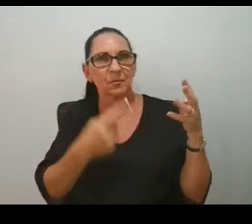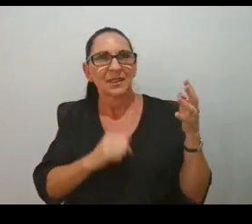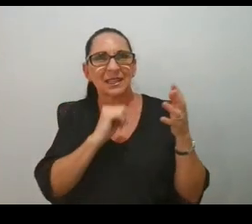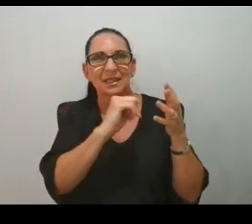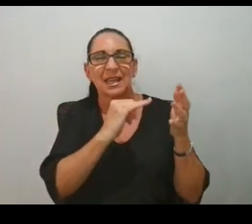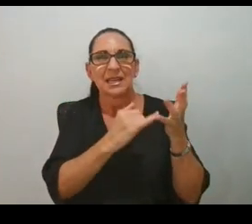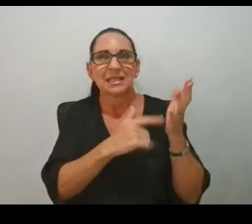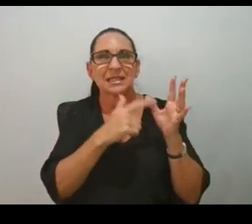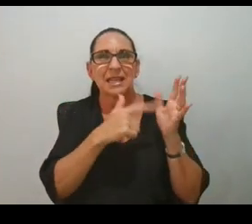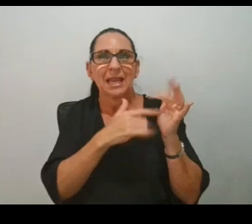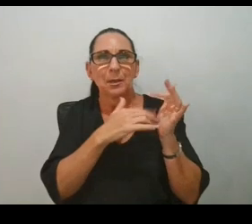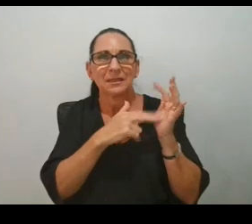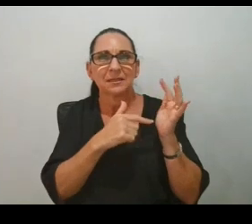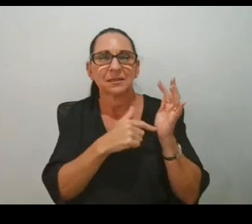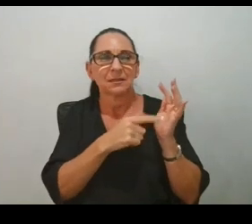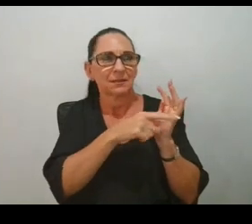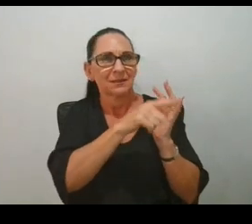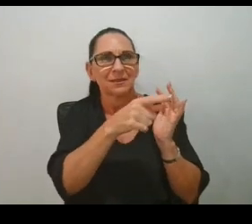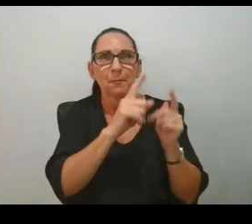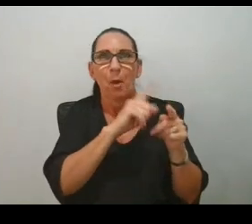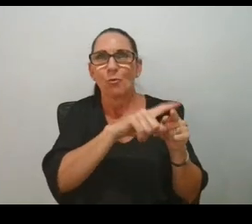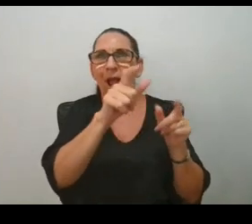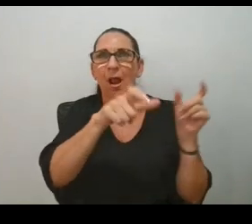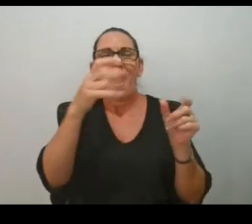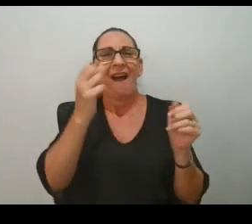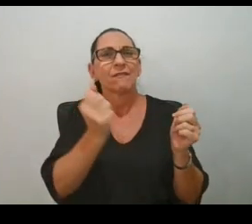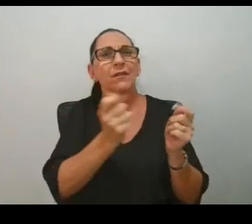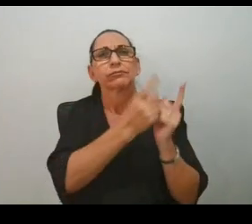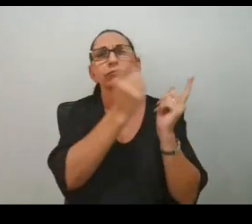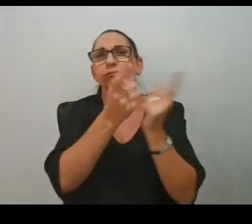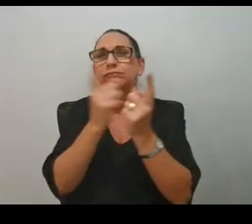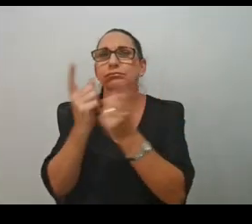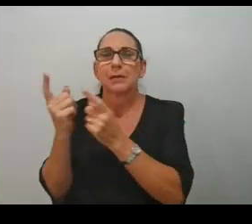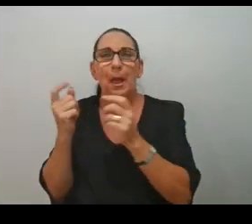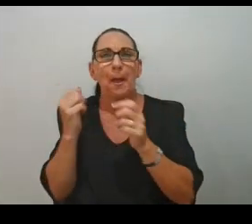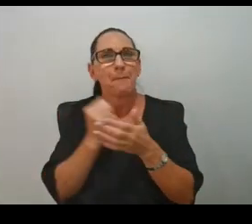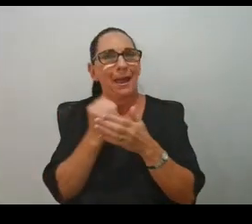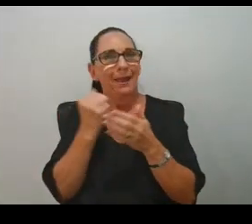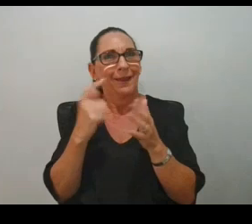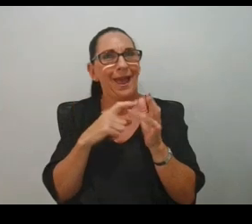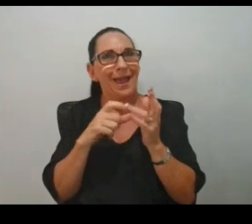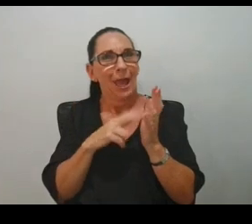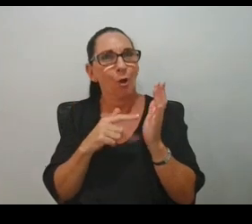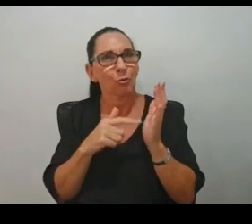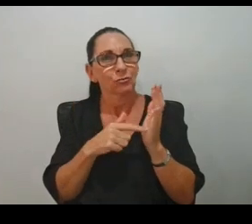multiple bank accounts and you can see that when when you're looking at bank statements so we do